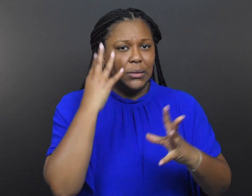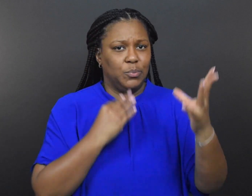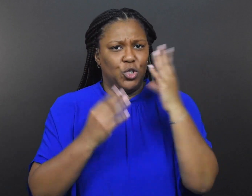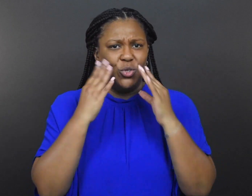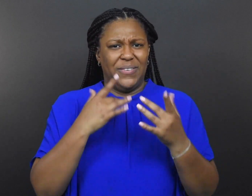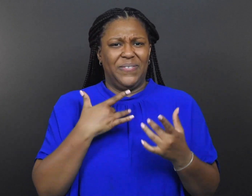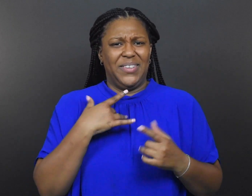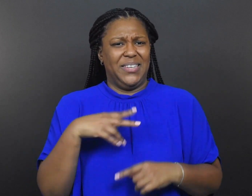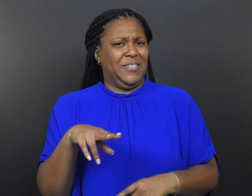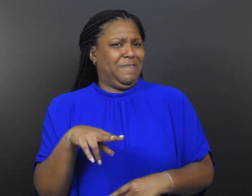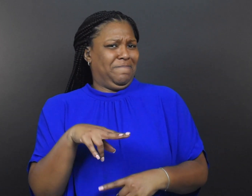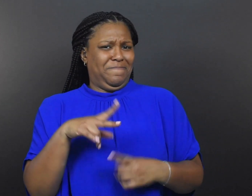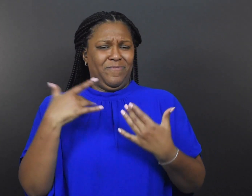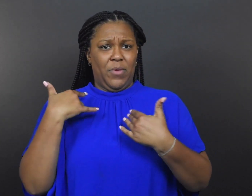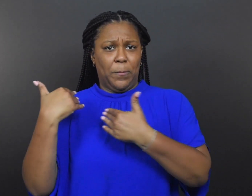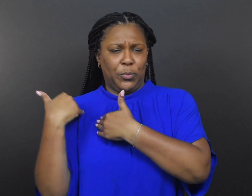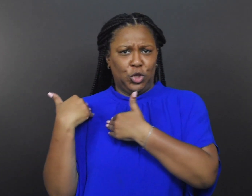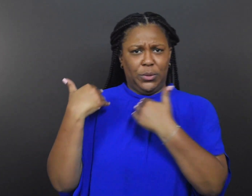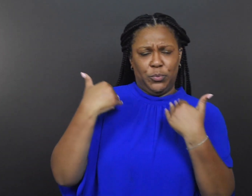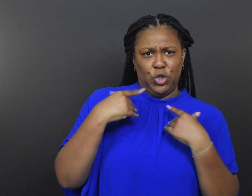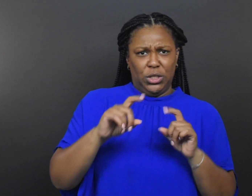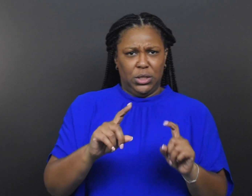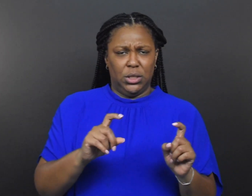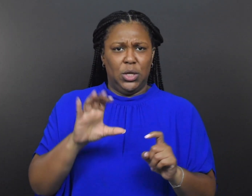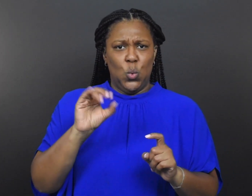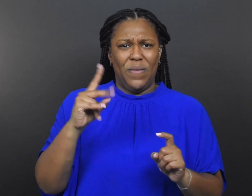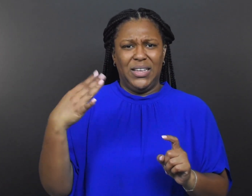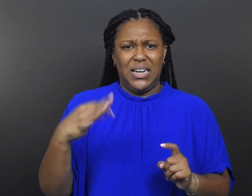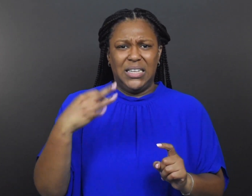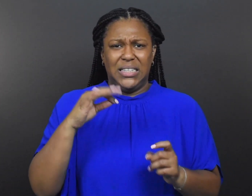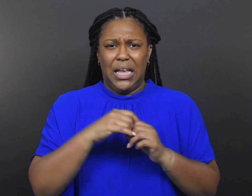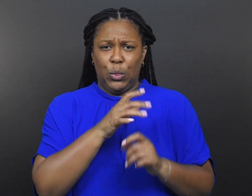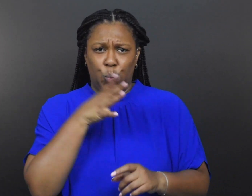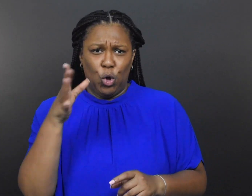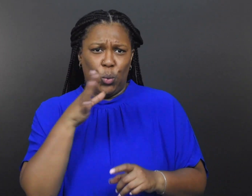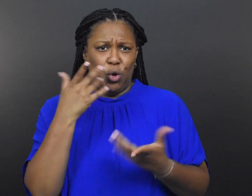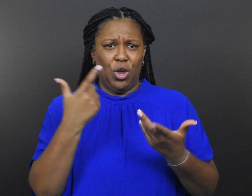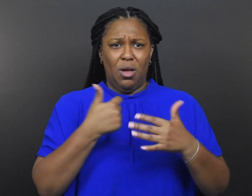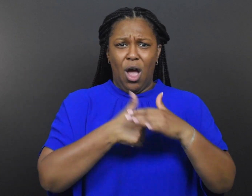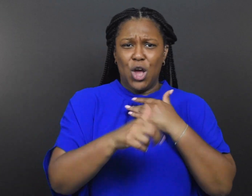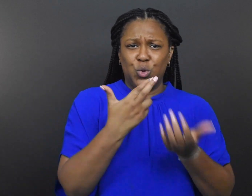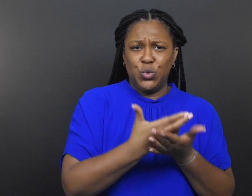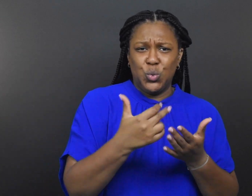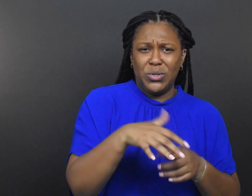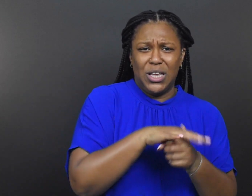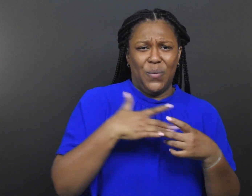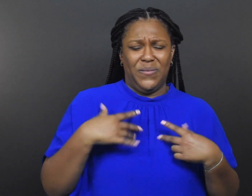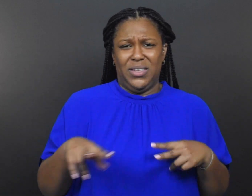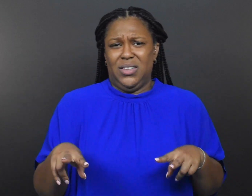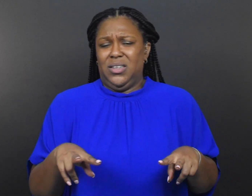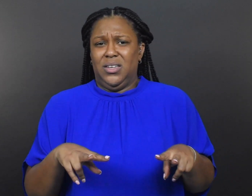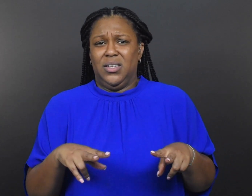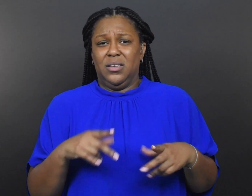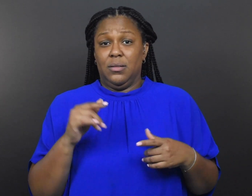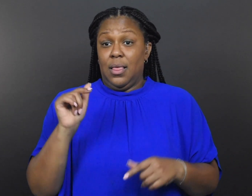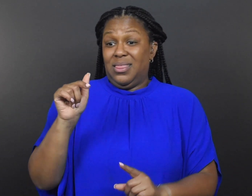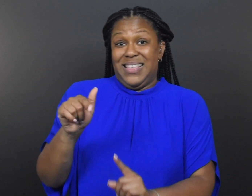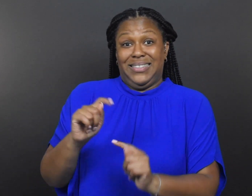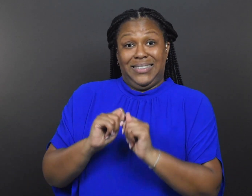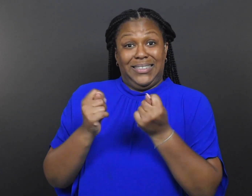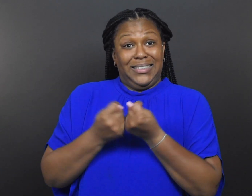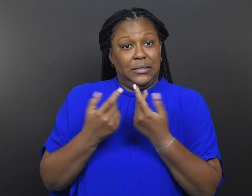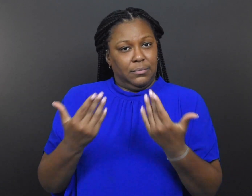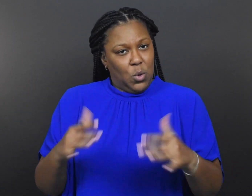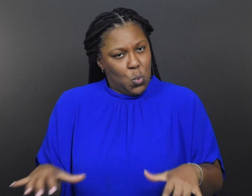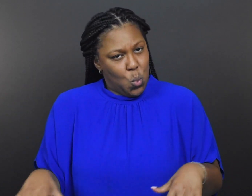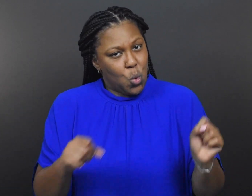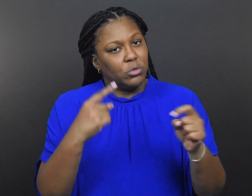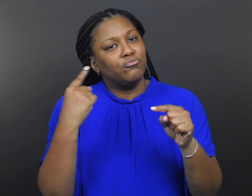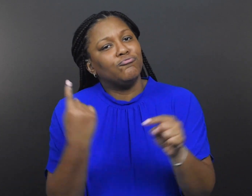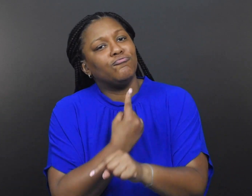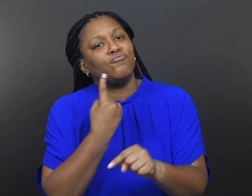disproportionate burden of COVID-19 in rural and under-resourced areas. This team hosted regular